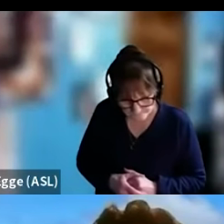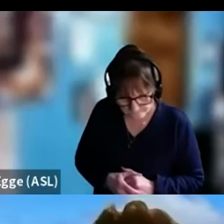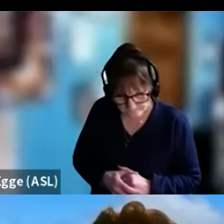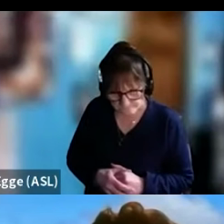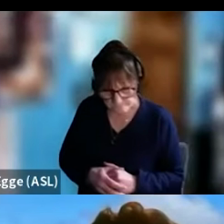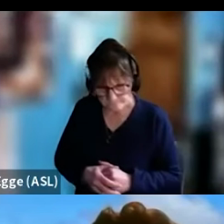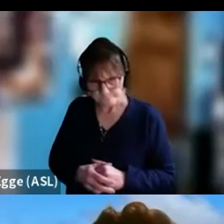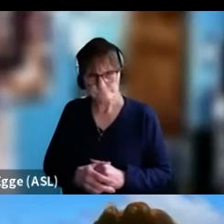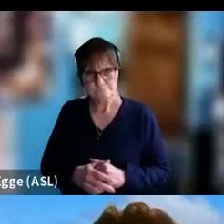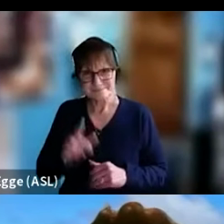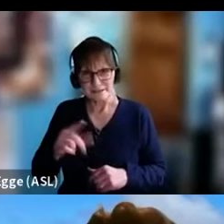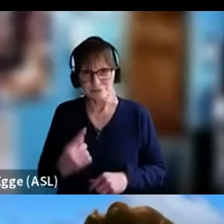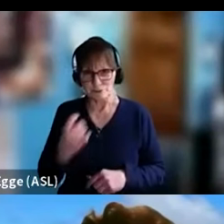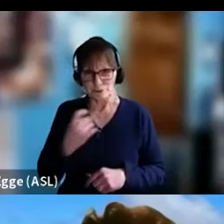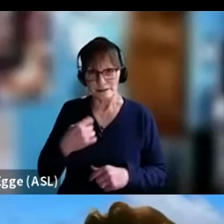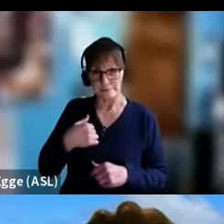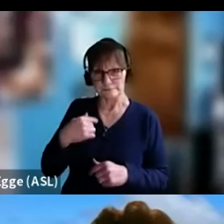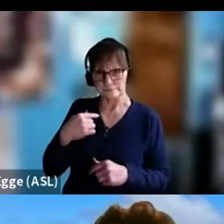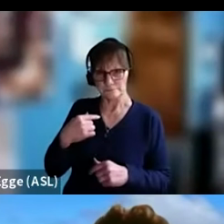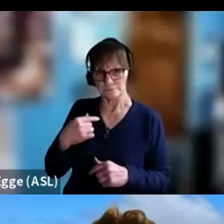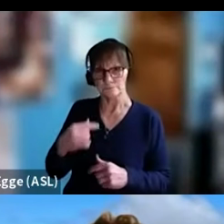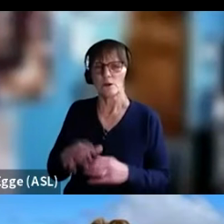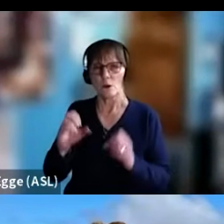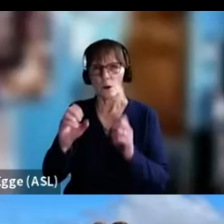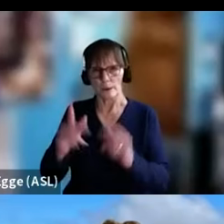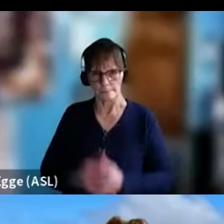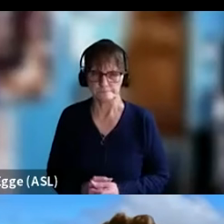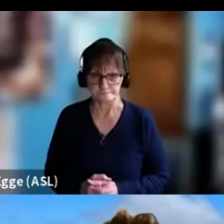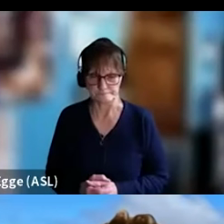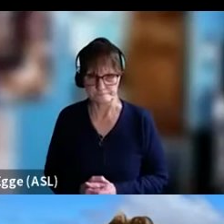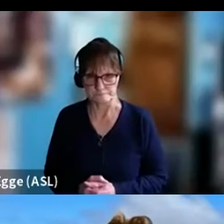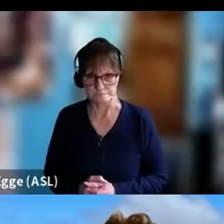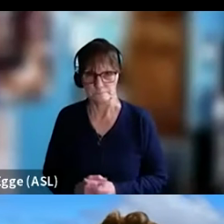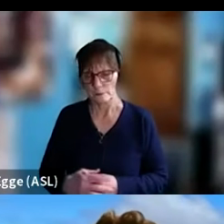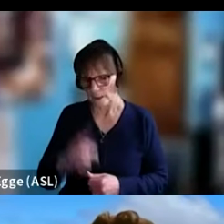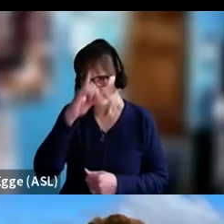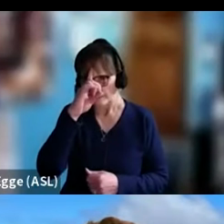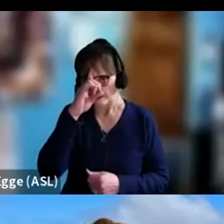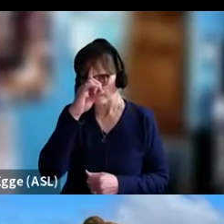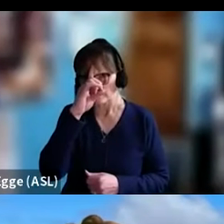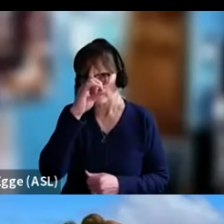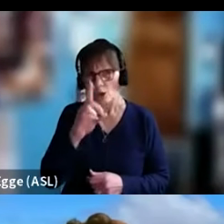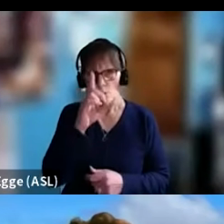Did you just ask me Courtney? Sorry. Sure, yeah. Go ahead. Okay. So I mean I think the, I think one of the challenges we have